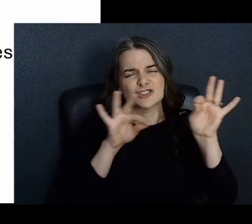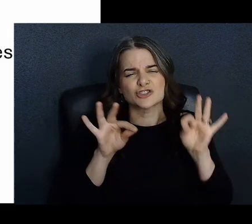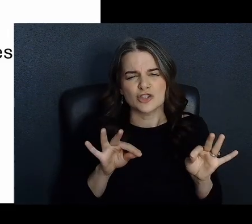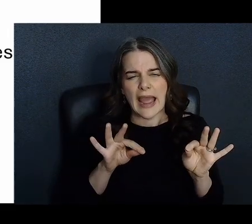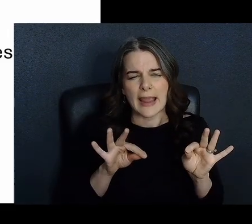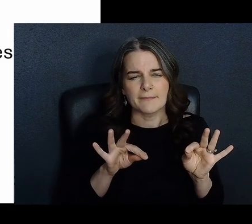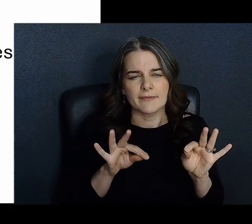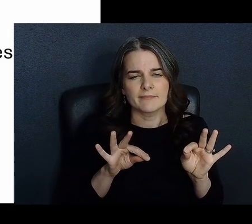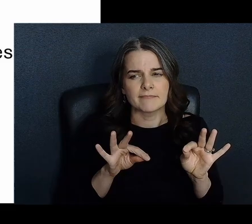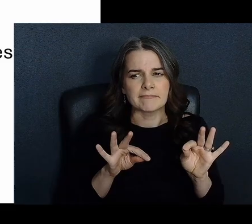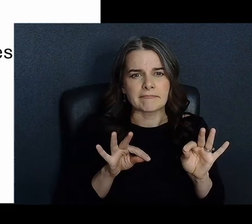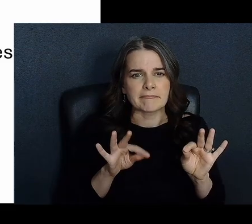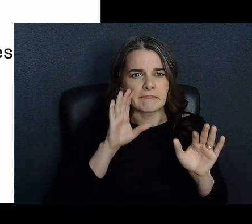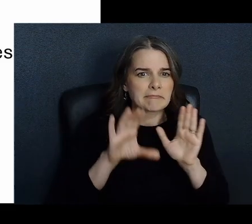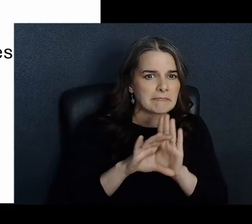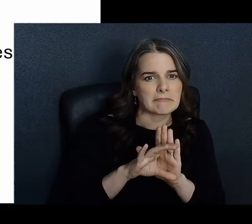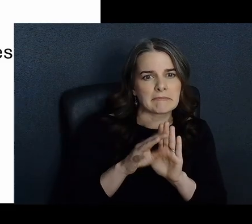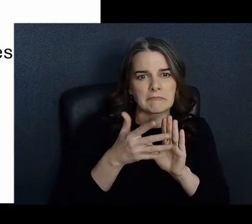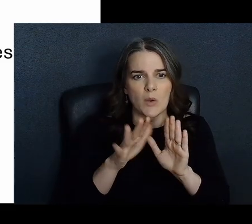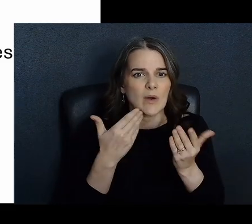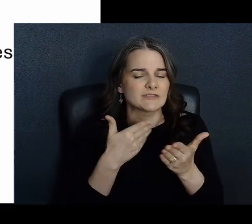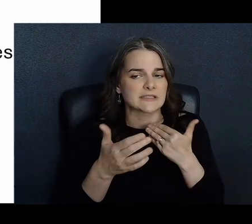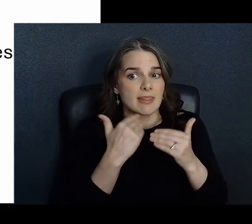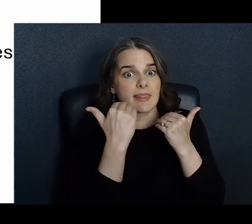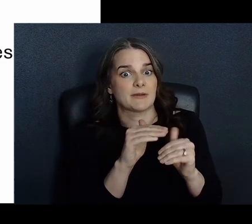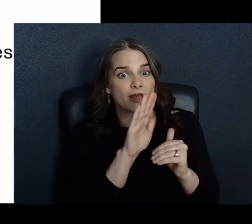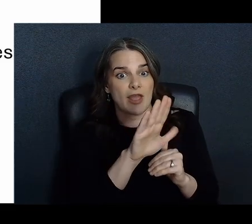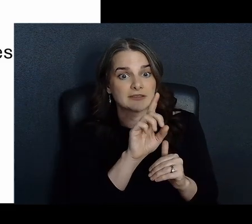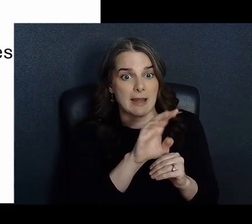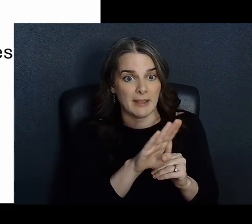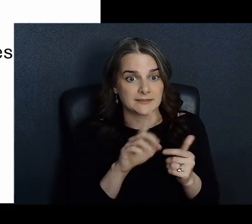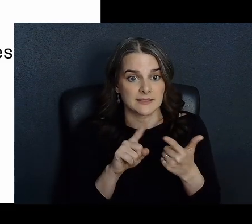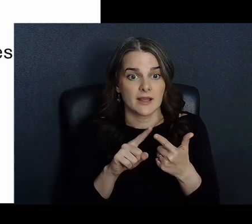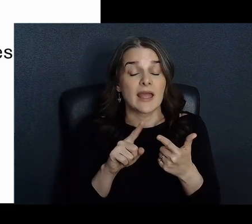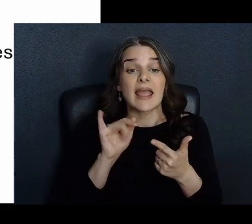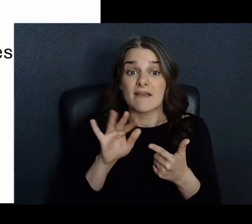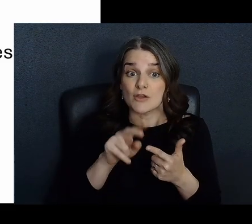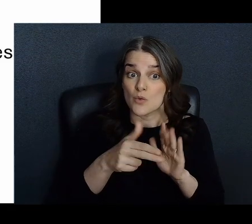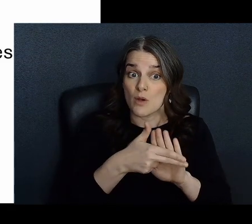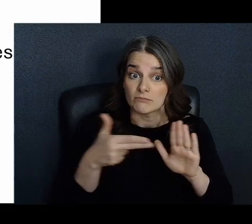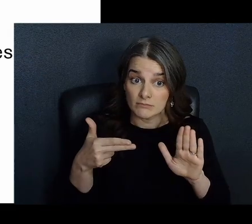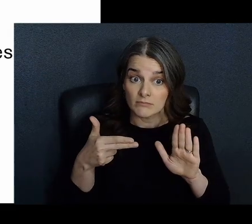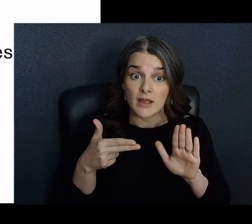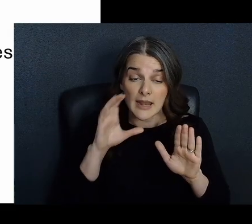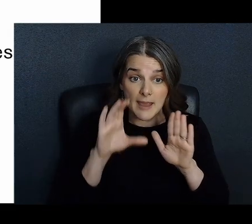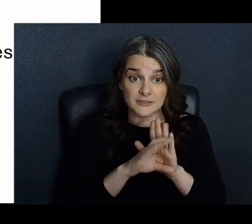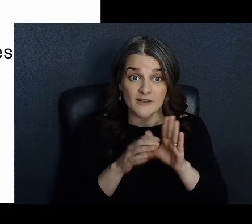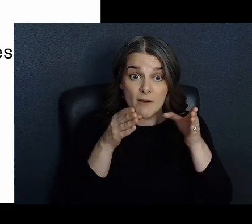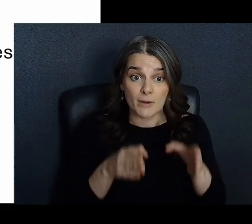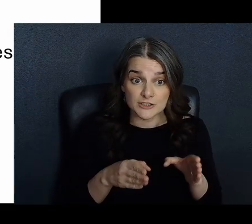have in their database. It can recognize people if you've recorded that image of that person.